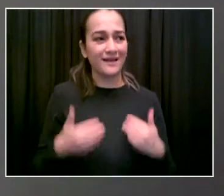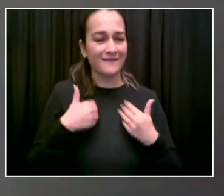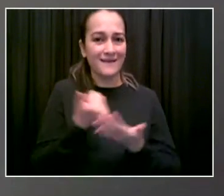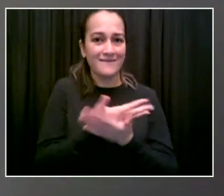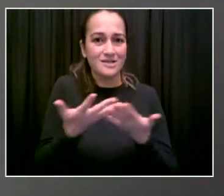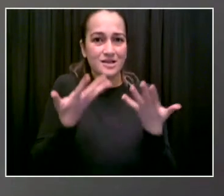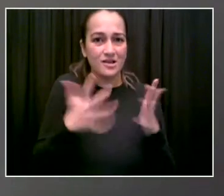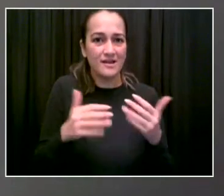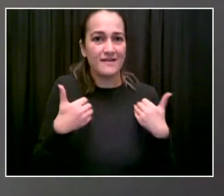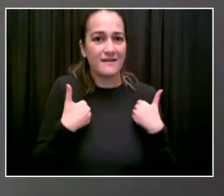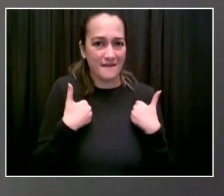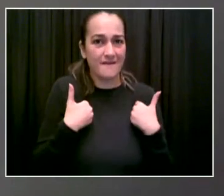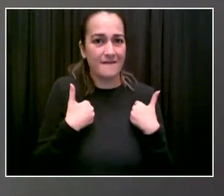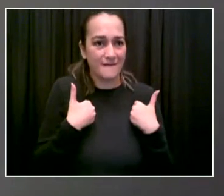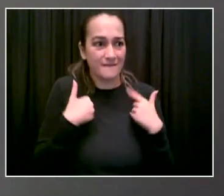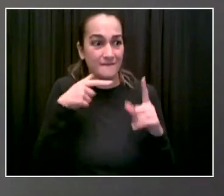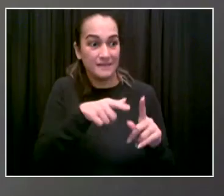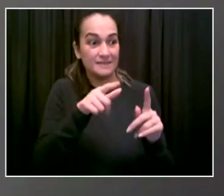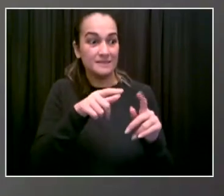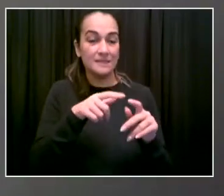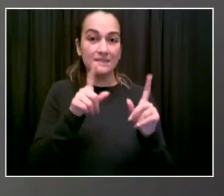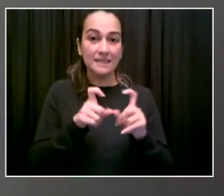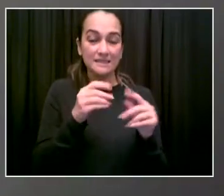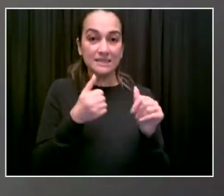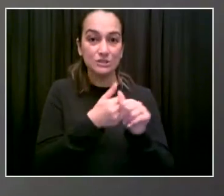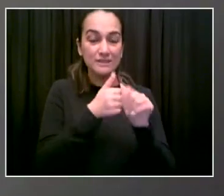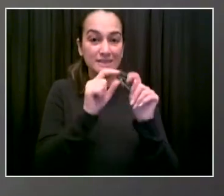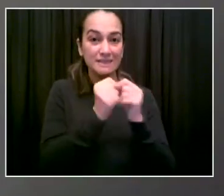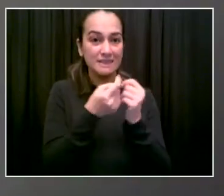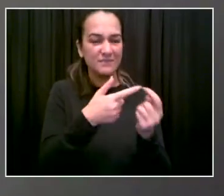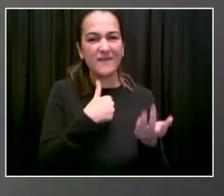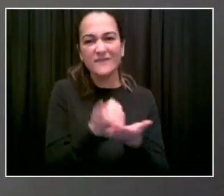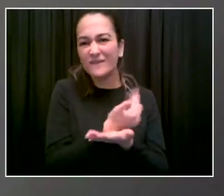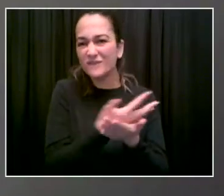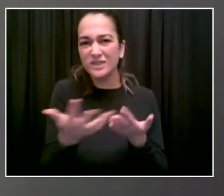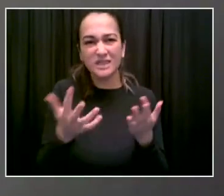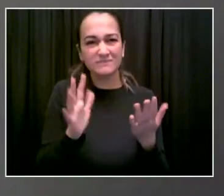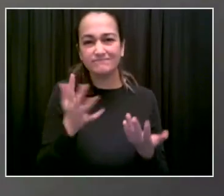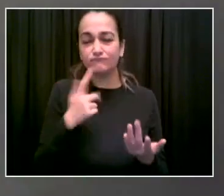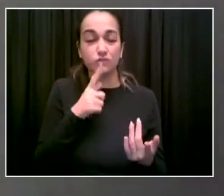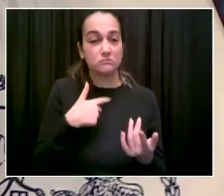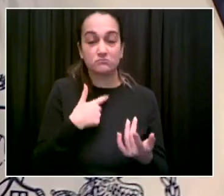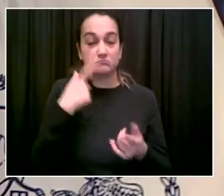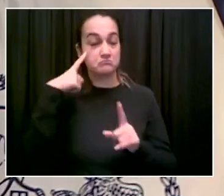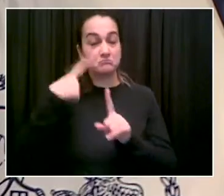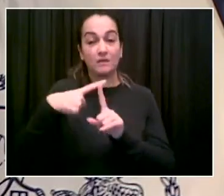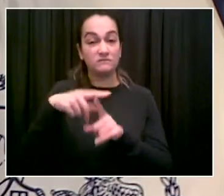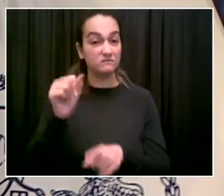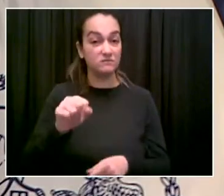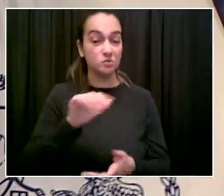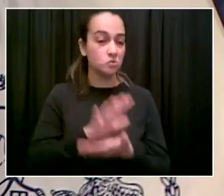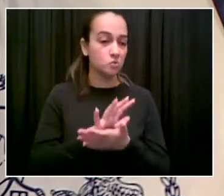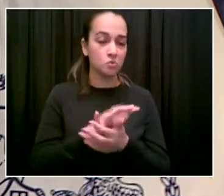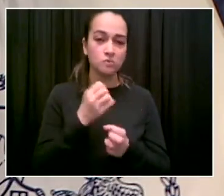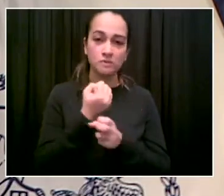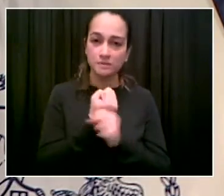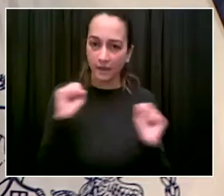AN PDROVIDE ADDITIONAL TESTS AND RESOUESRC. THAT SITUATION ROOM WILL TAKE CARE OF EVERYTHING THAT